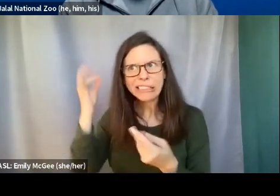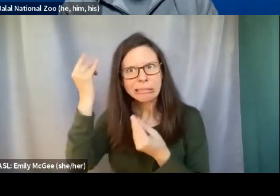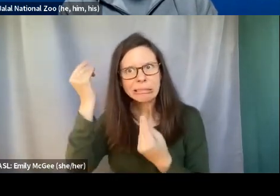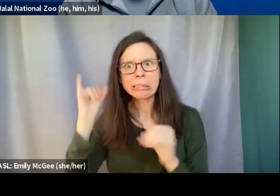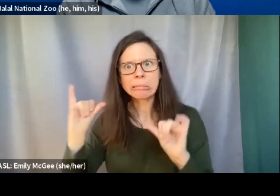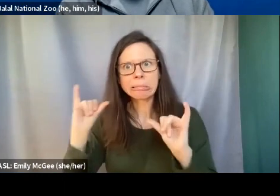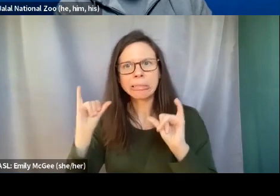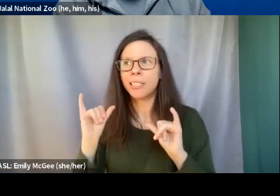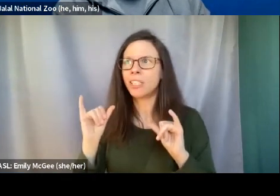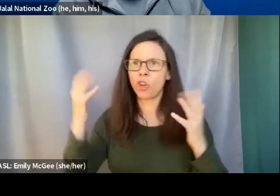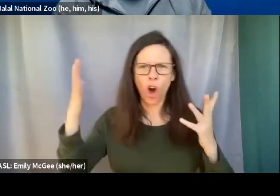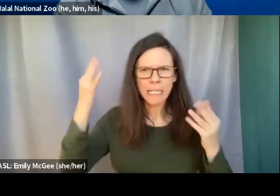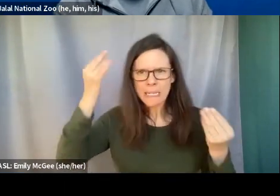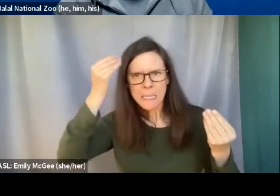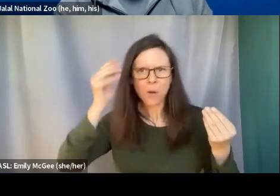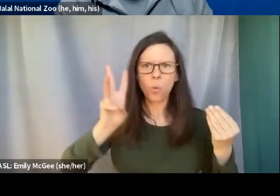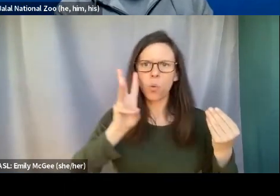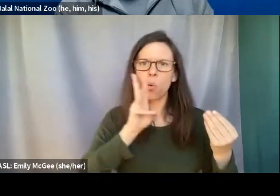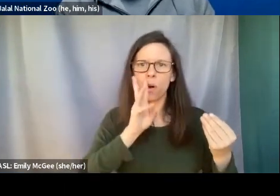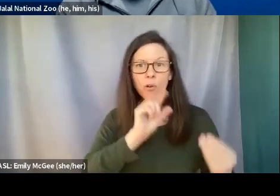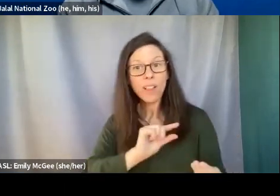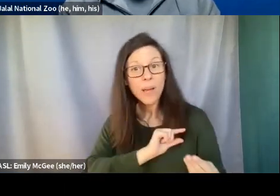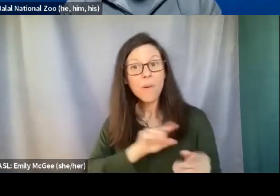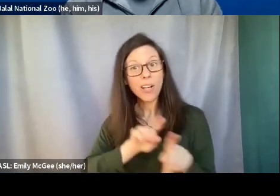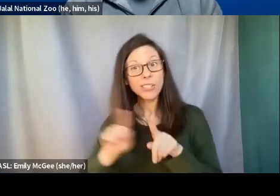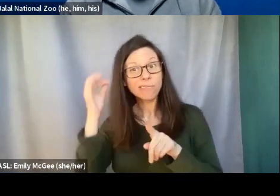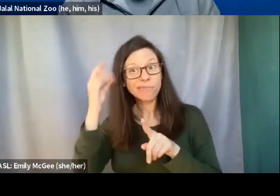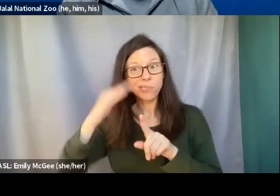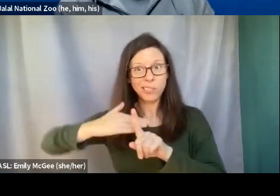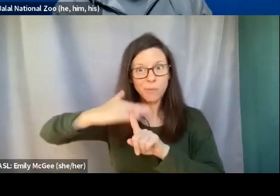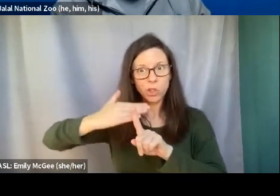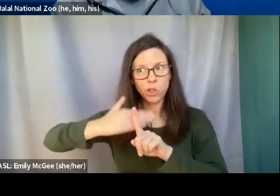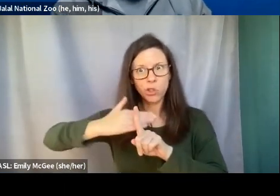the water quality it's also the temperature of water that we're providing these aquatic animals.